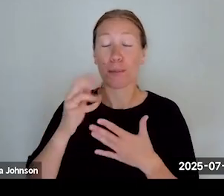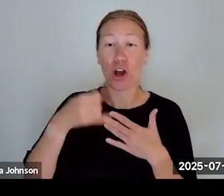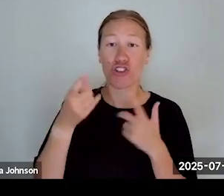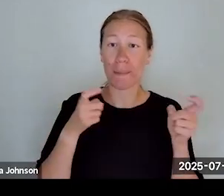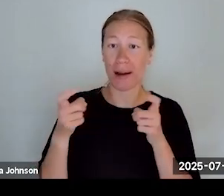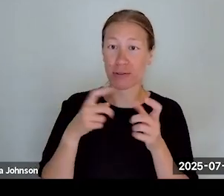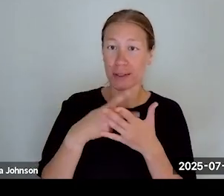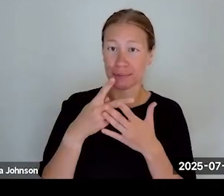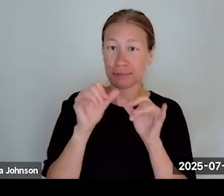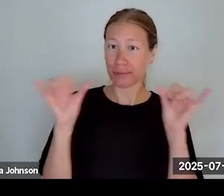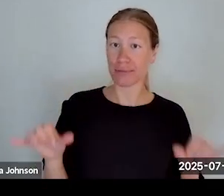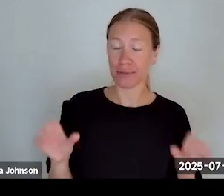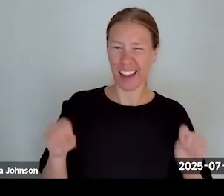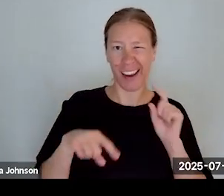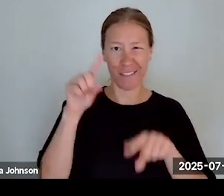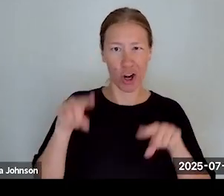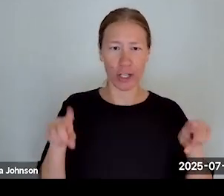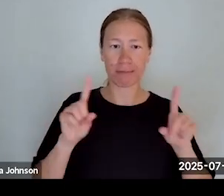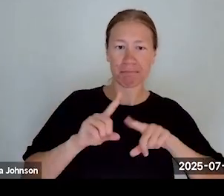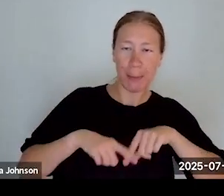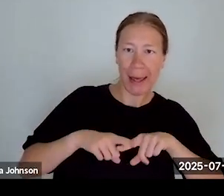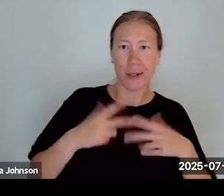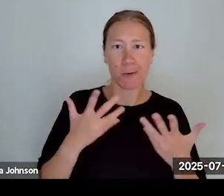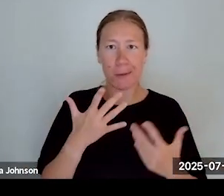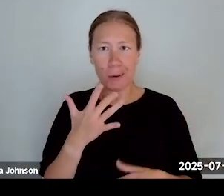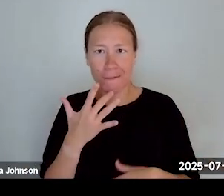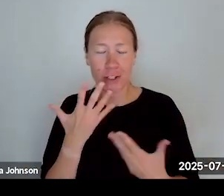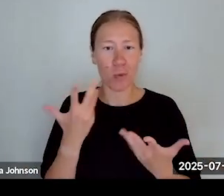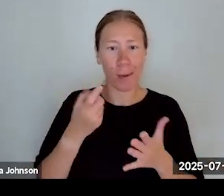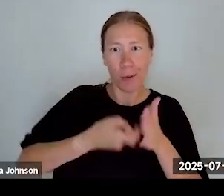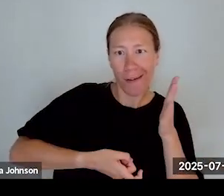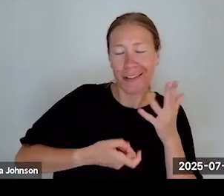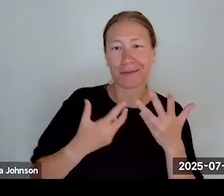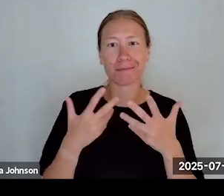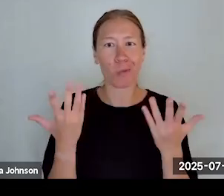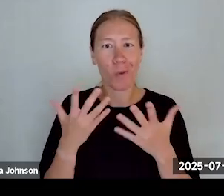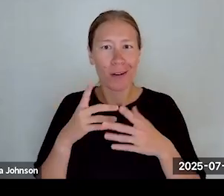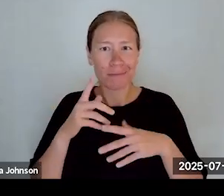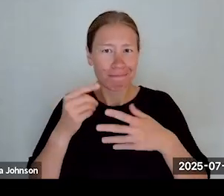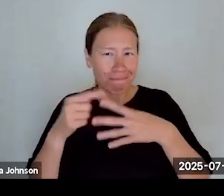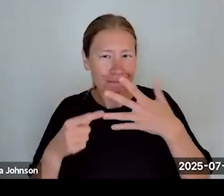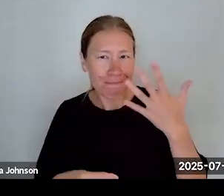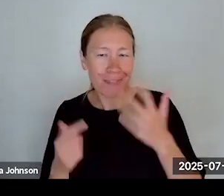based on features, display, and preferences, also their price; but positively, the majority of these systems